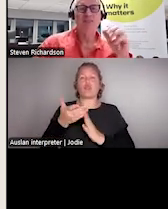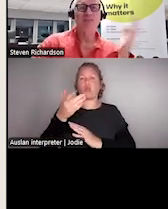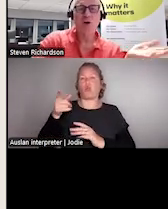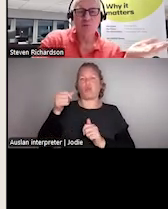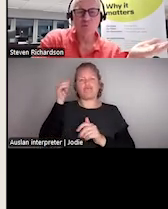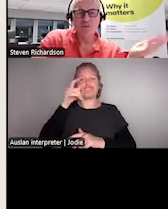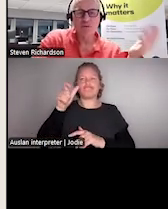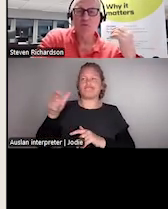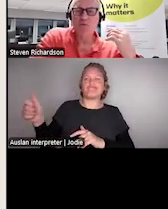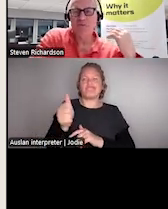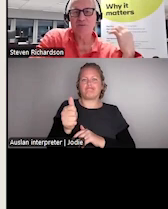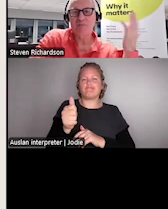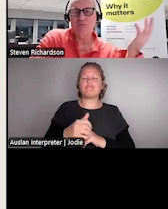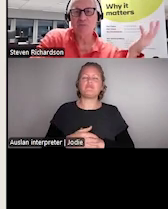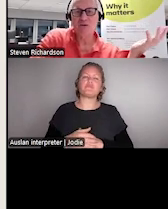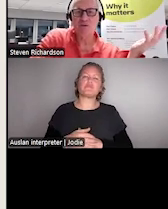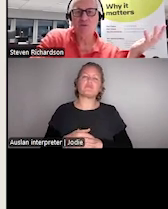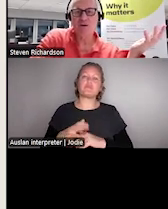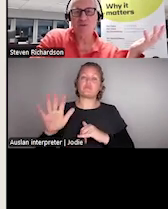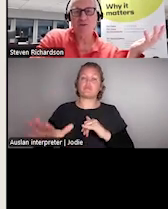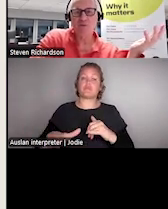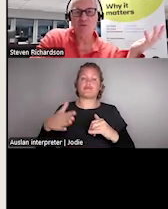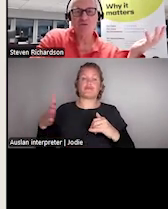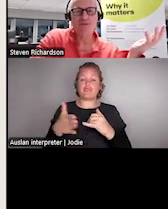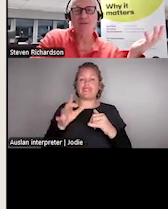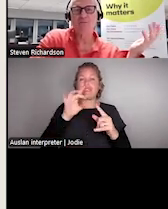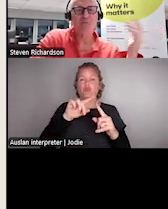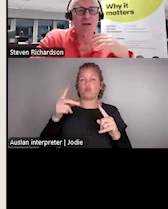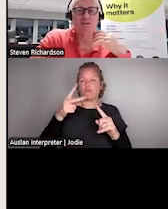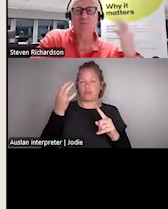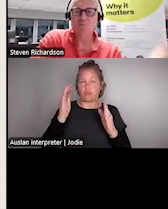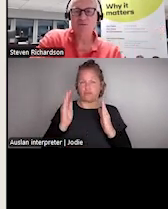The final push of course is where you create that urgency. Want to announce that you've